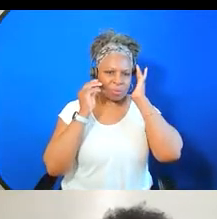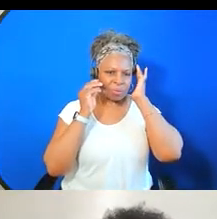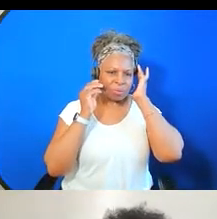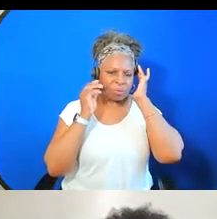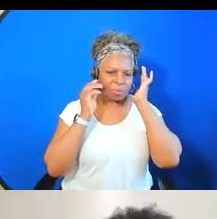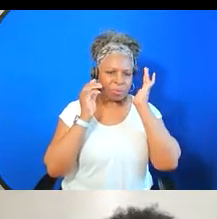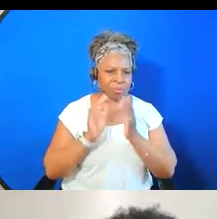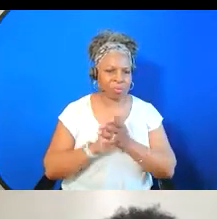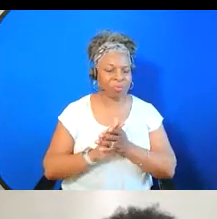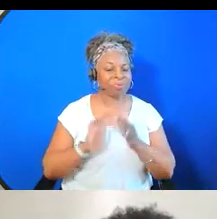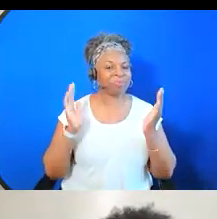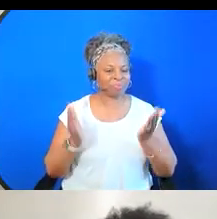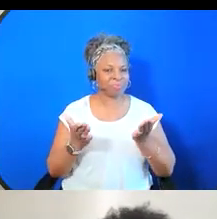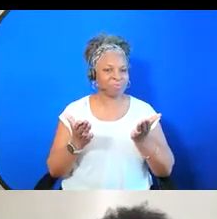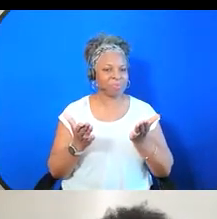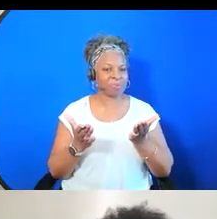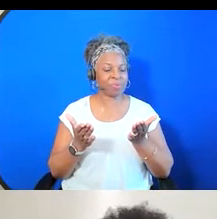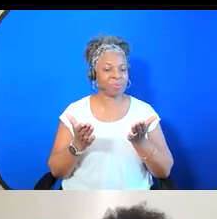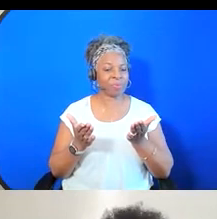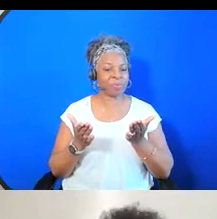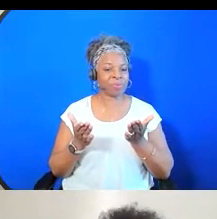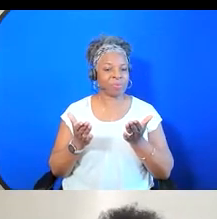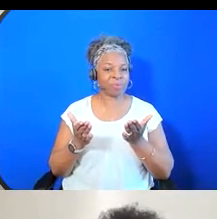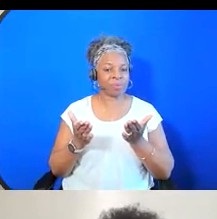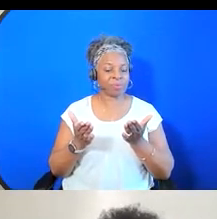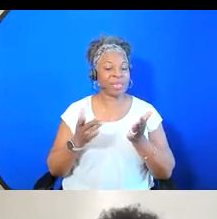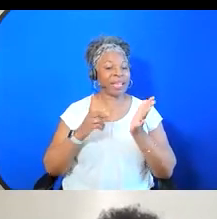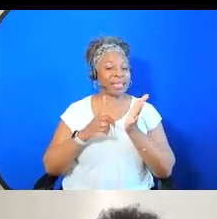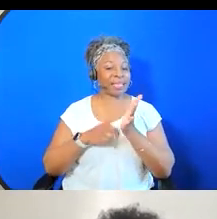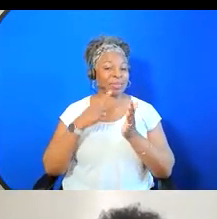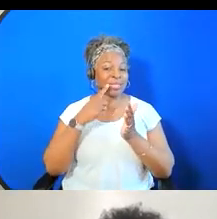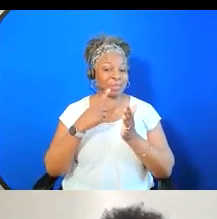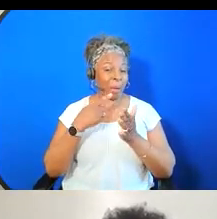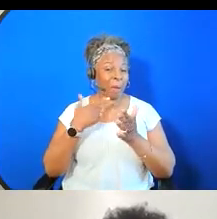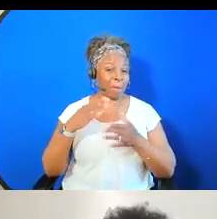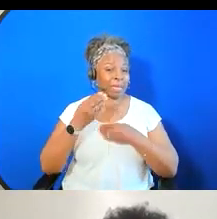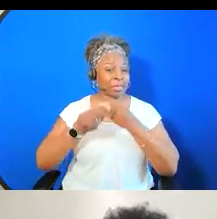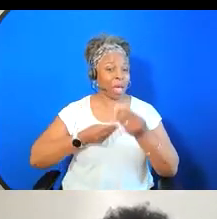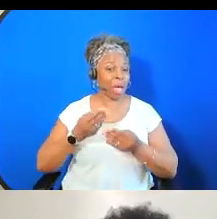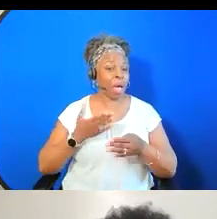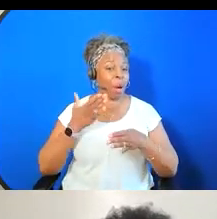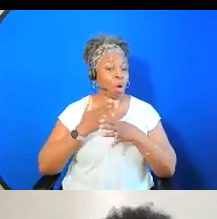Okay, so as Elisabeth said, I work in Stockholm at Konsthall C,